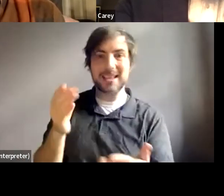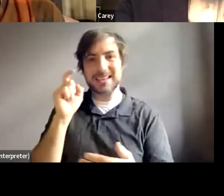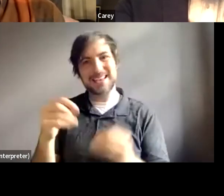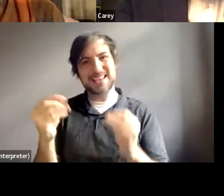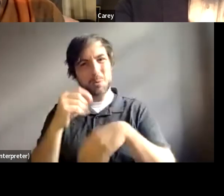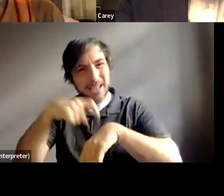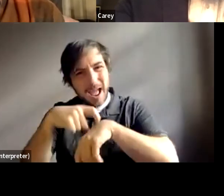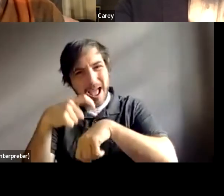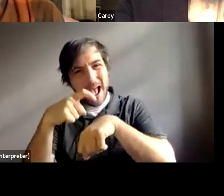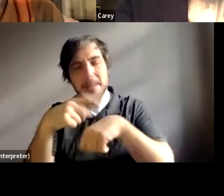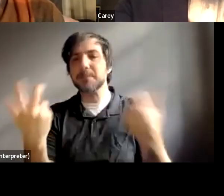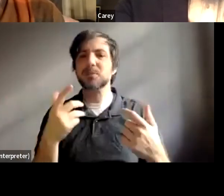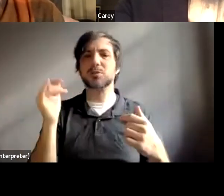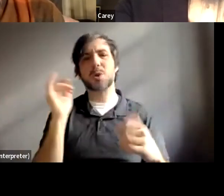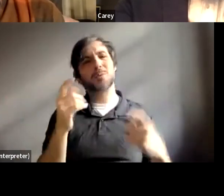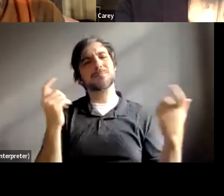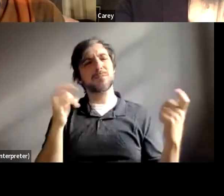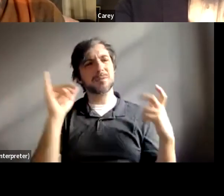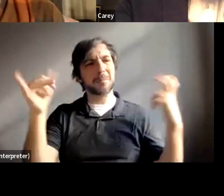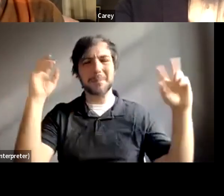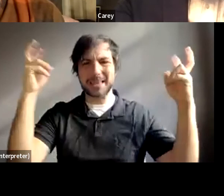that we want to tackle in the ERG that we started. >>